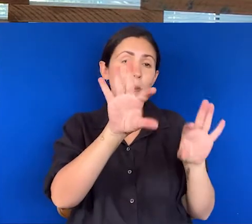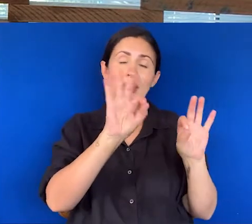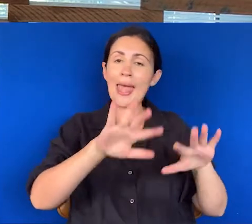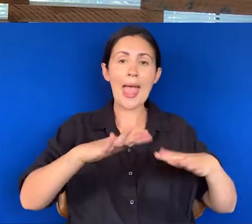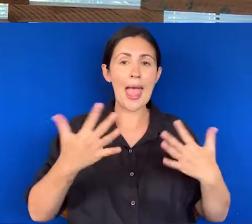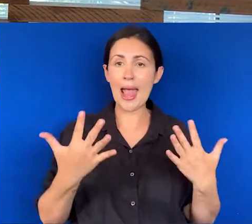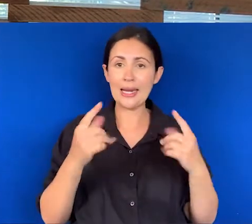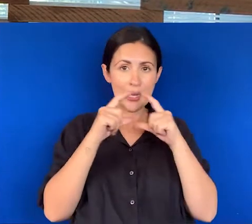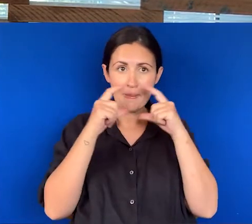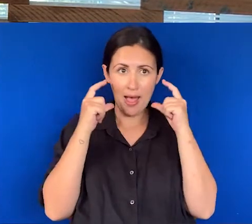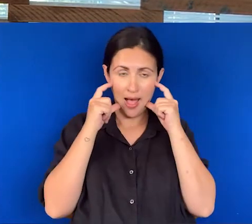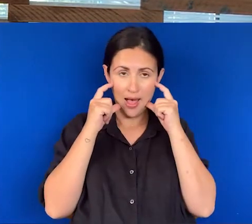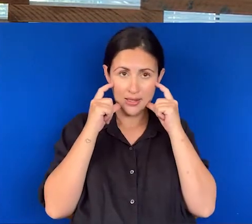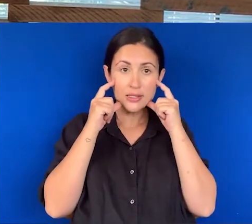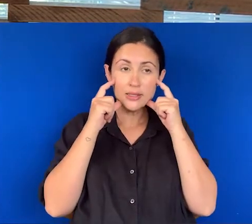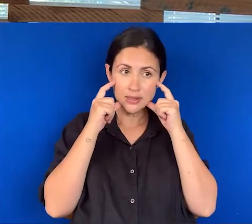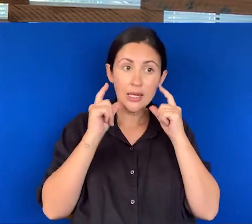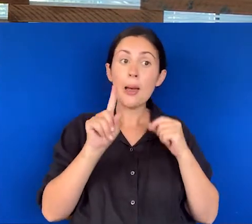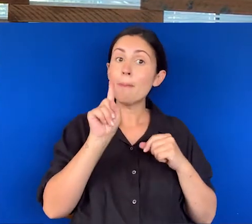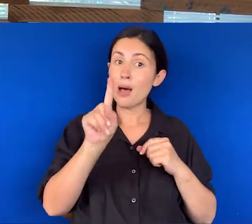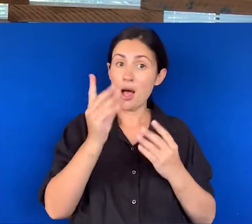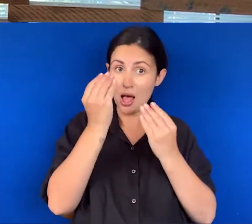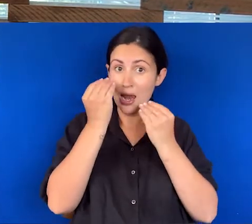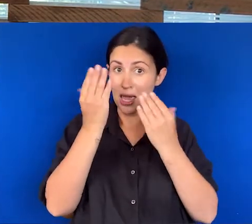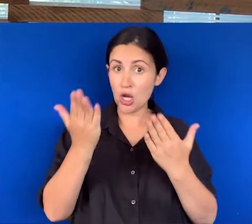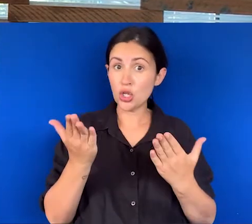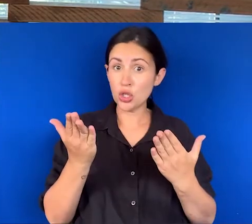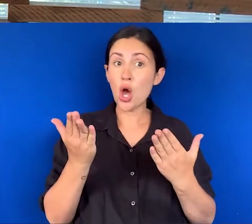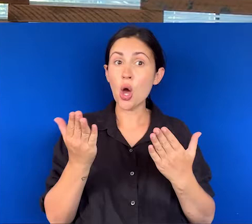But I want to emphasise a little to what I just did before,